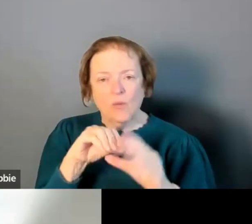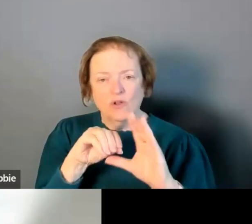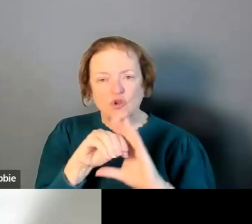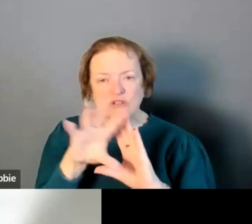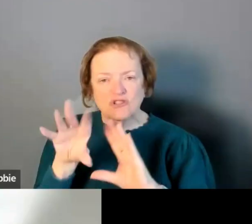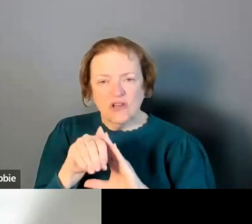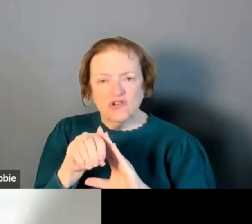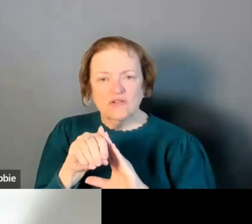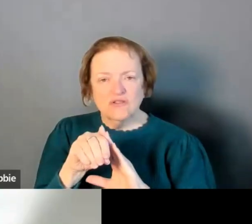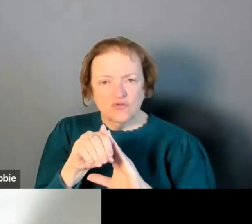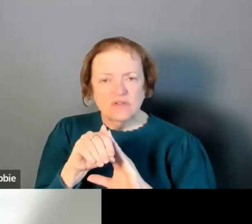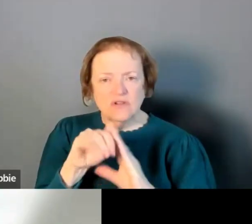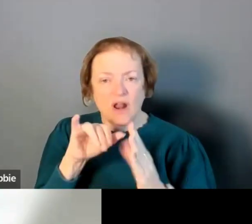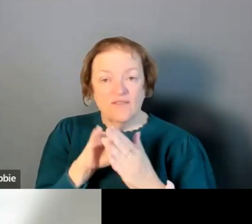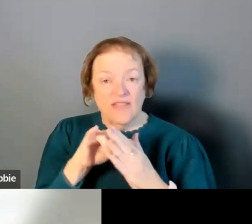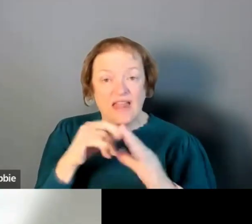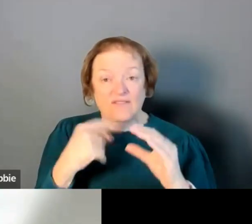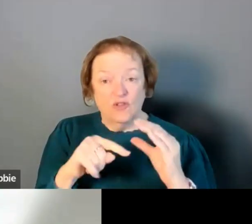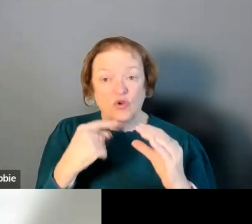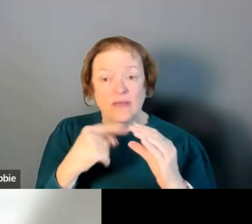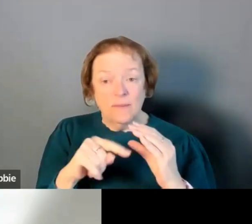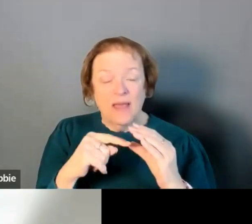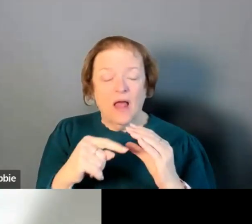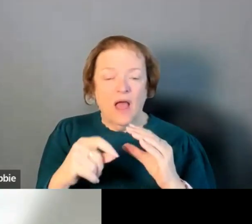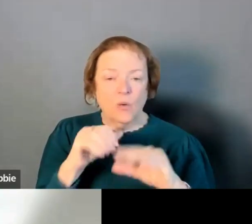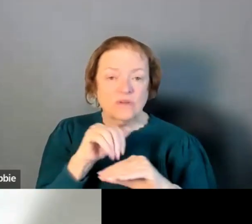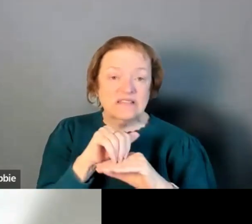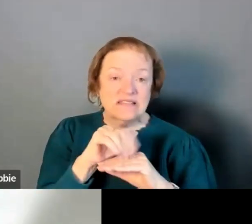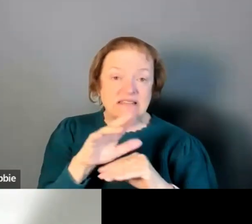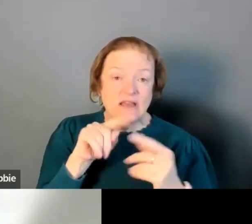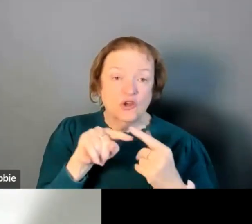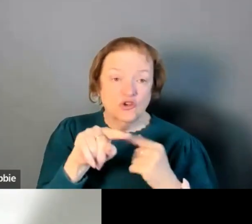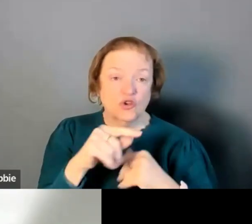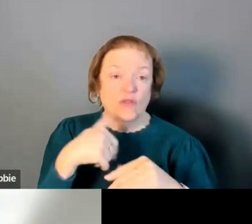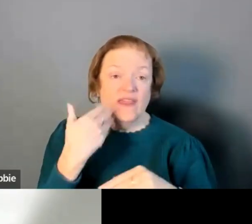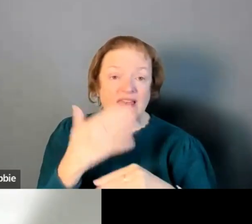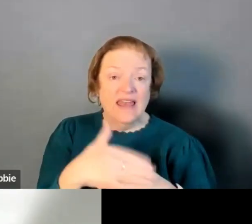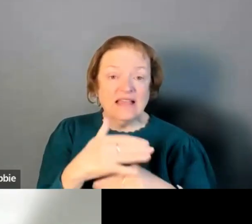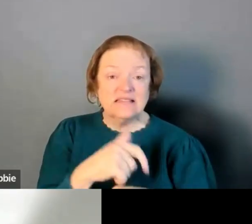If you email me, I will email it to you the next time I see it, so you know exactly what it is.